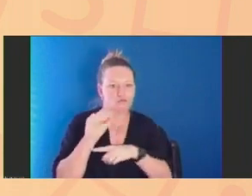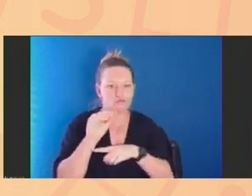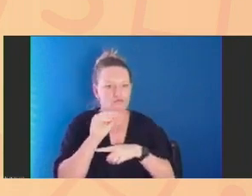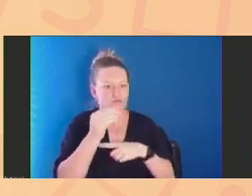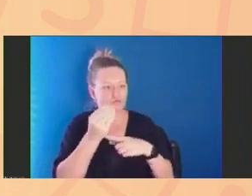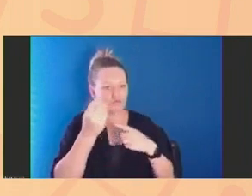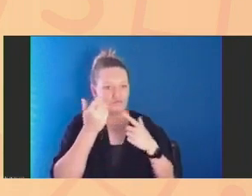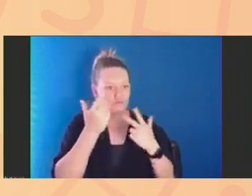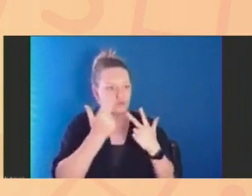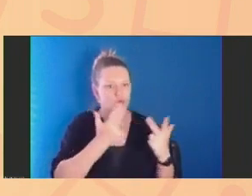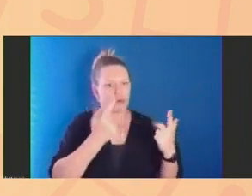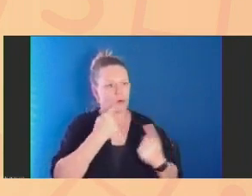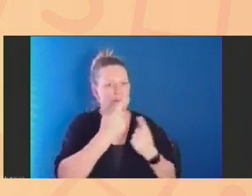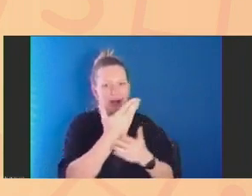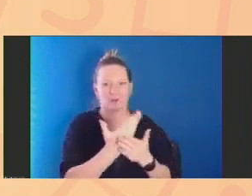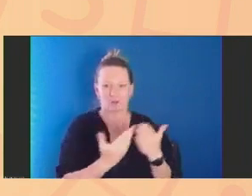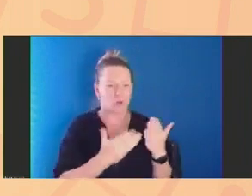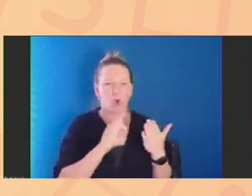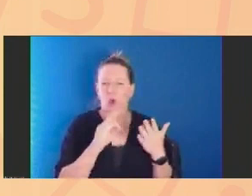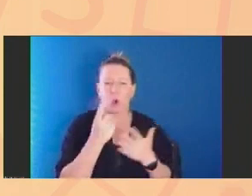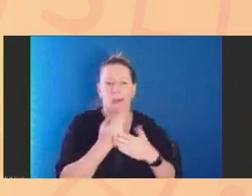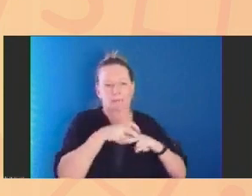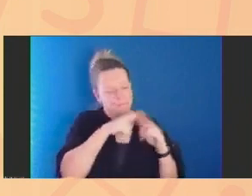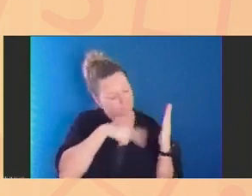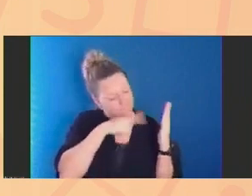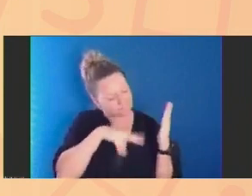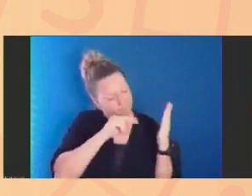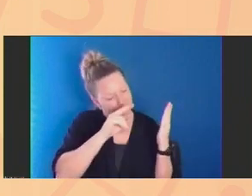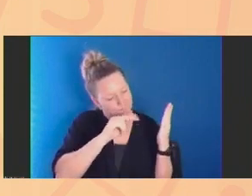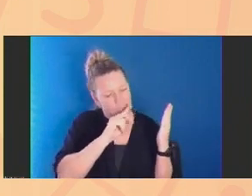use the props and make it more interesting for the children.